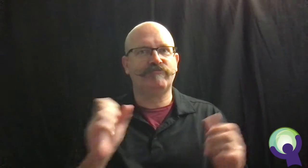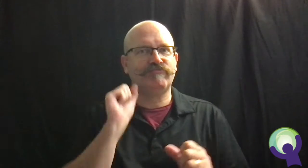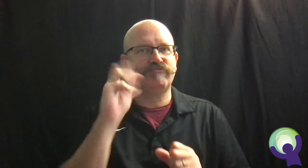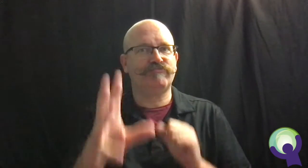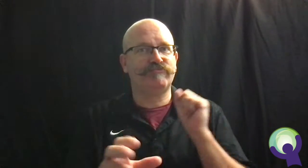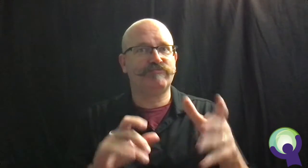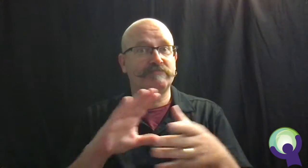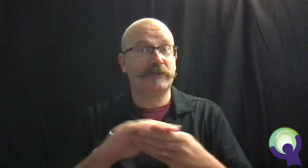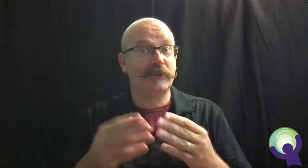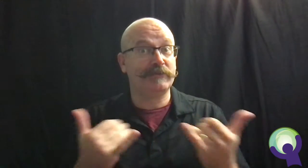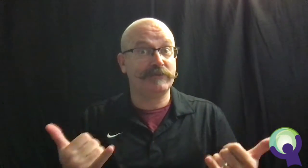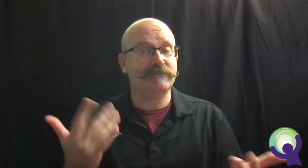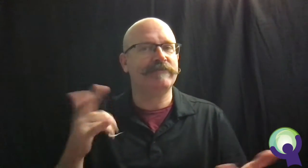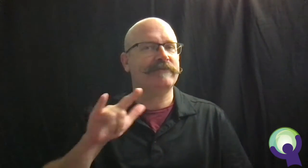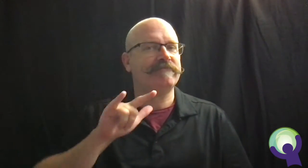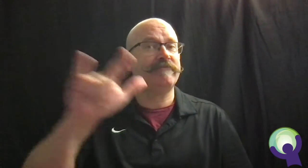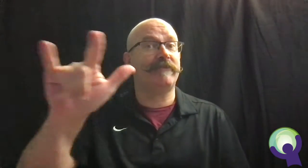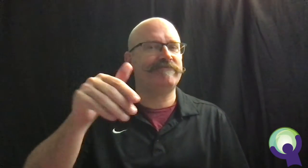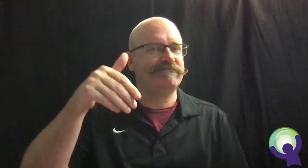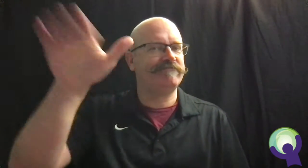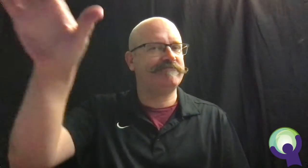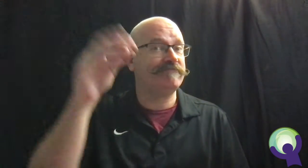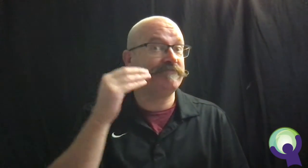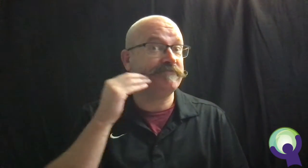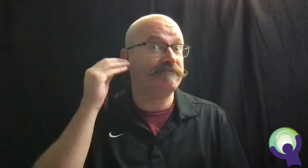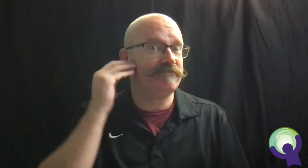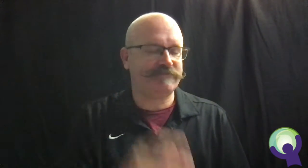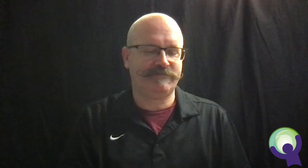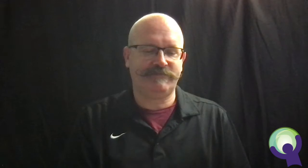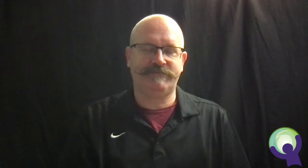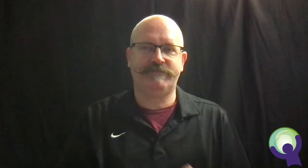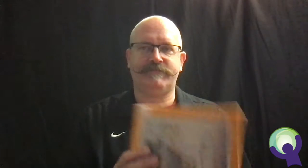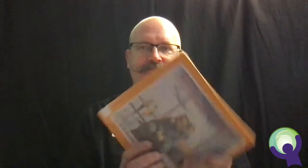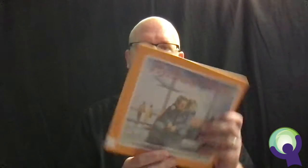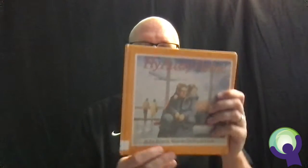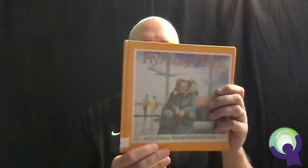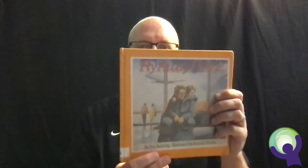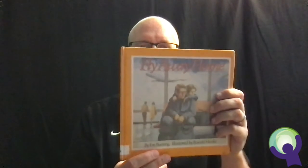and I'm here to share a story with you. titled "Fly Away Home".